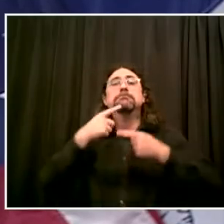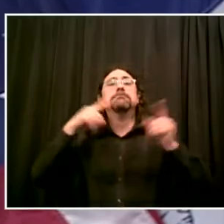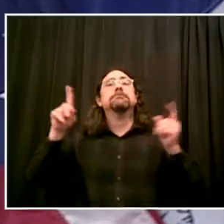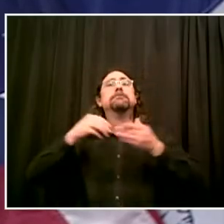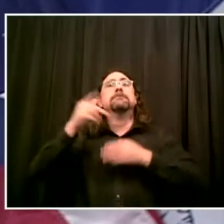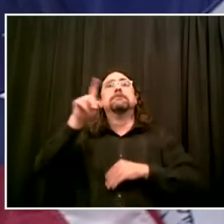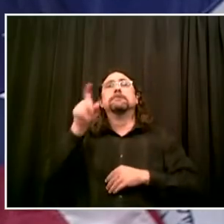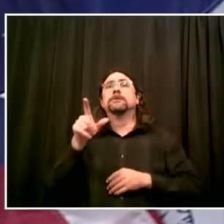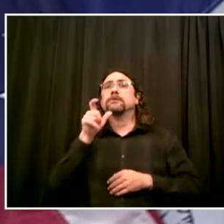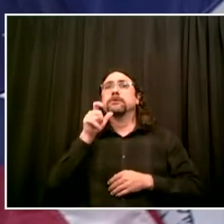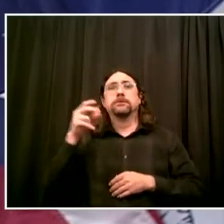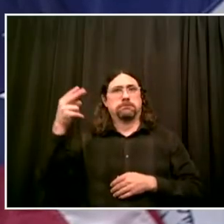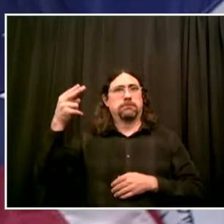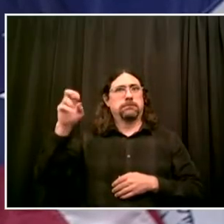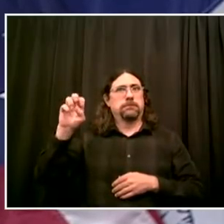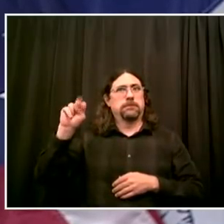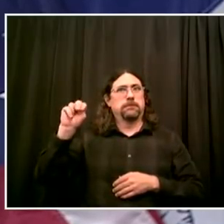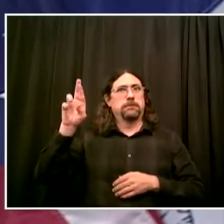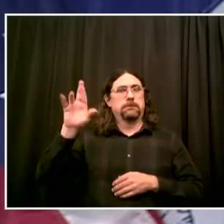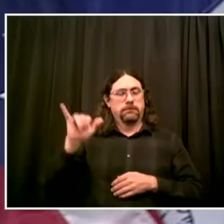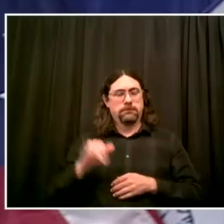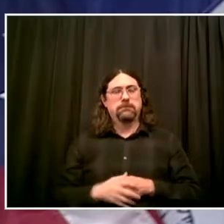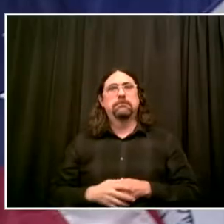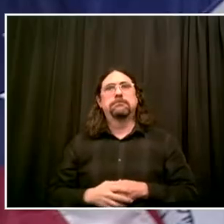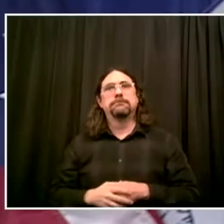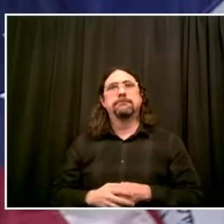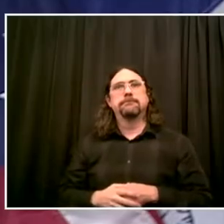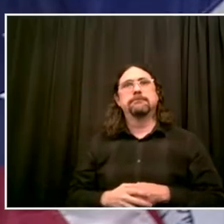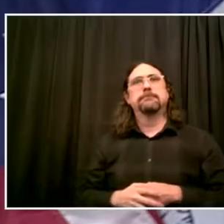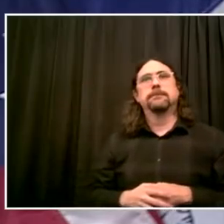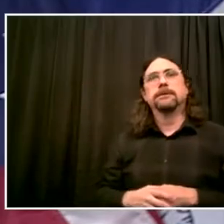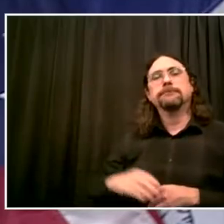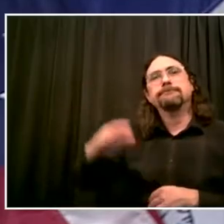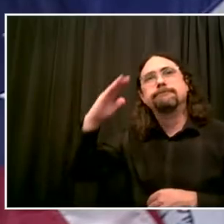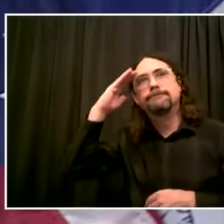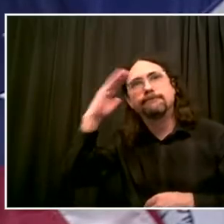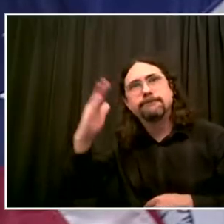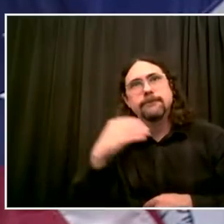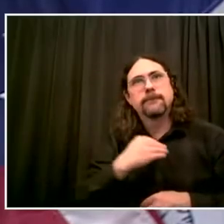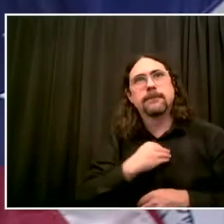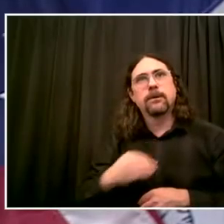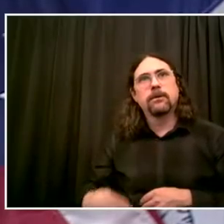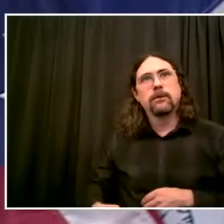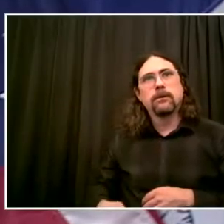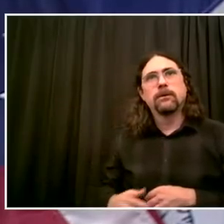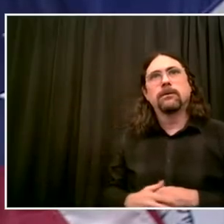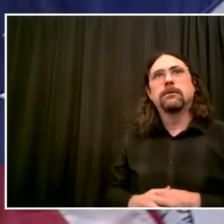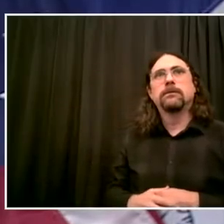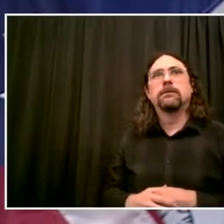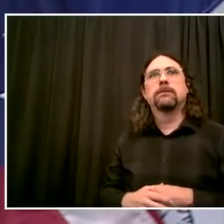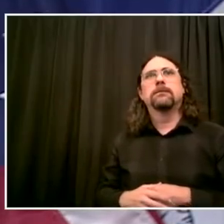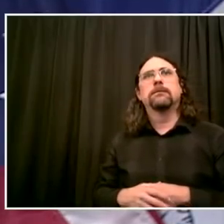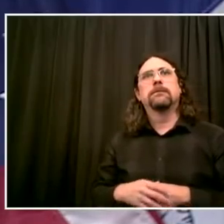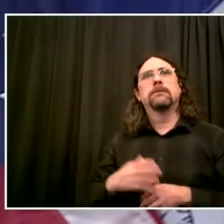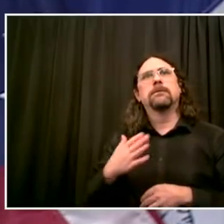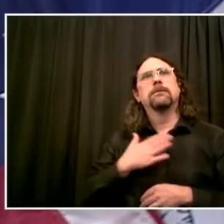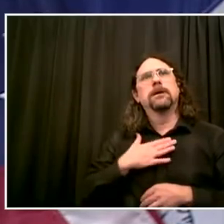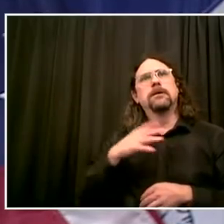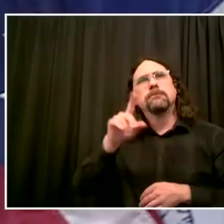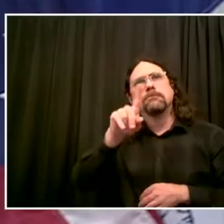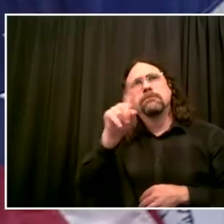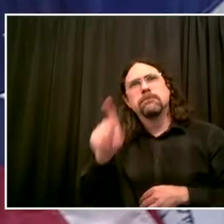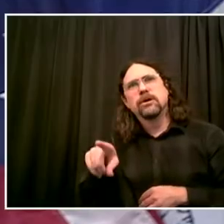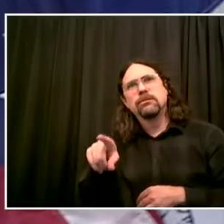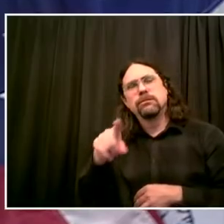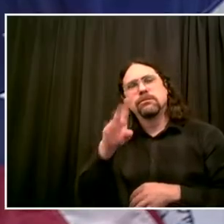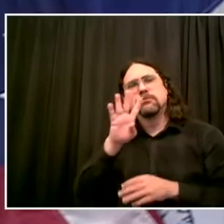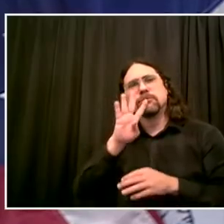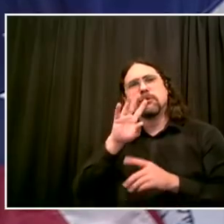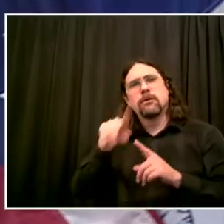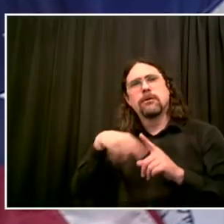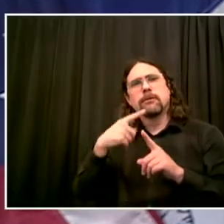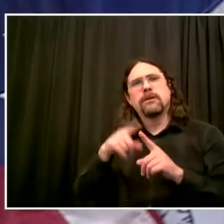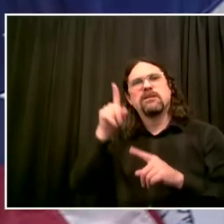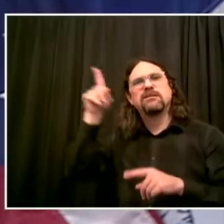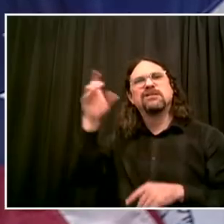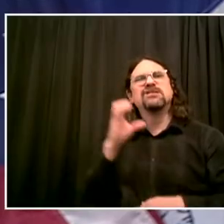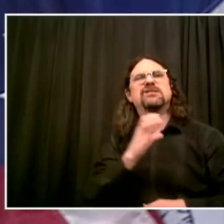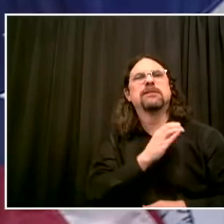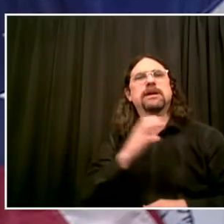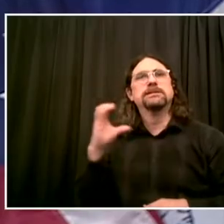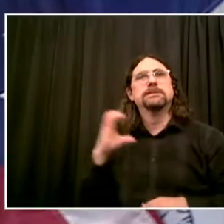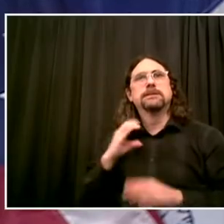HELLO MR.